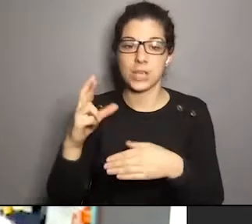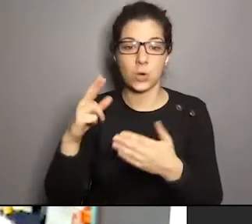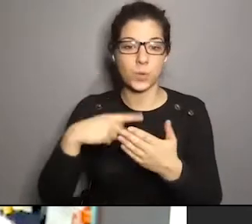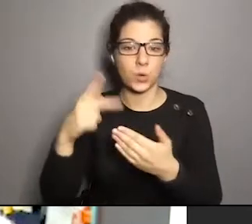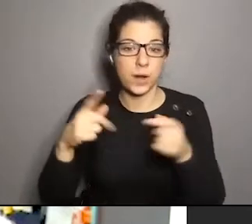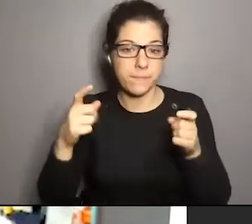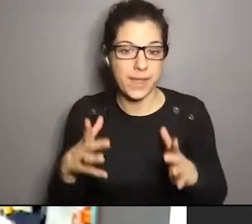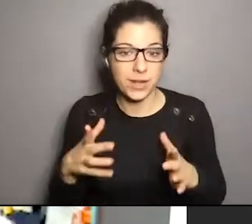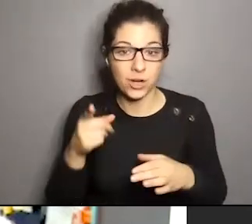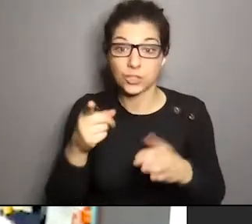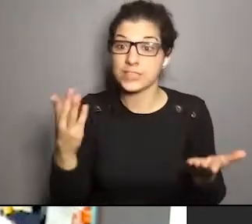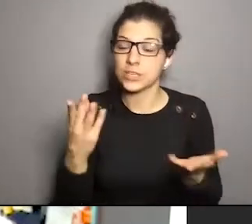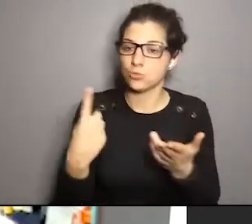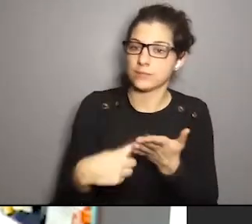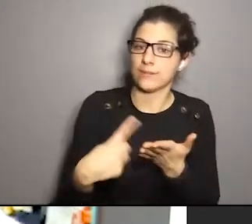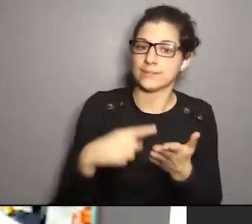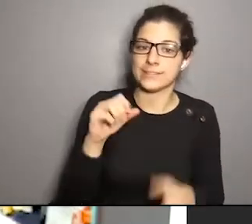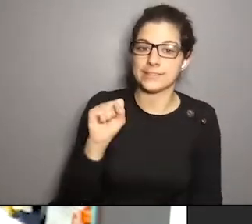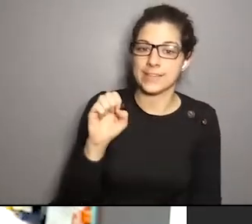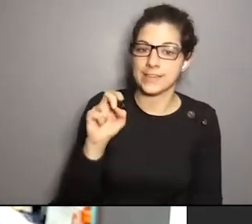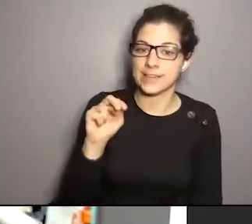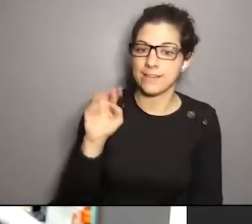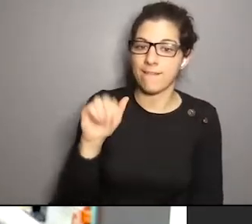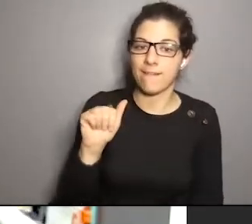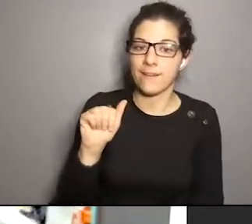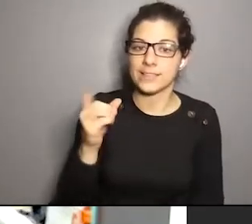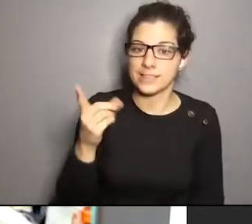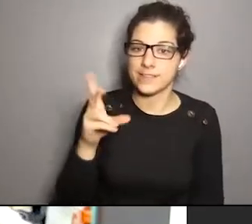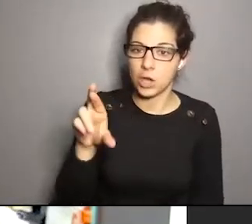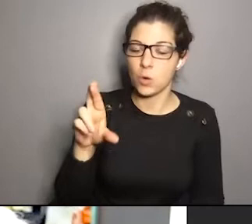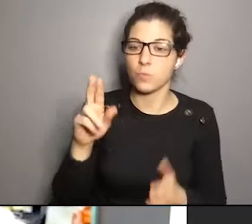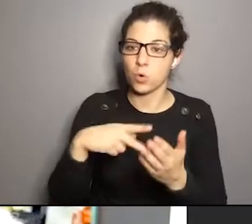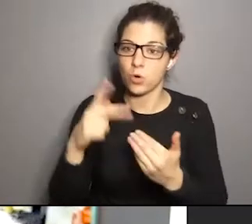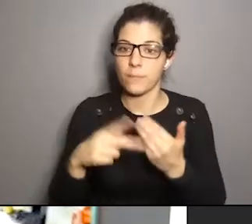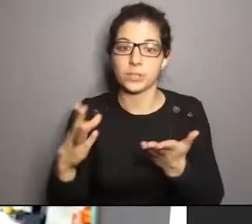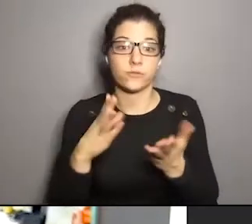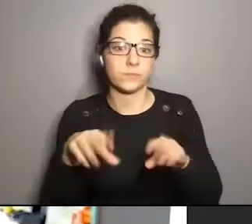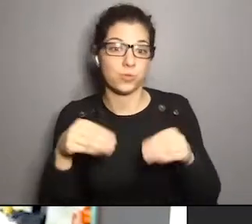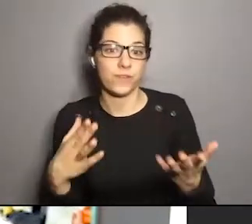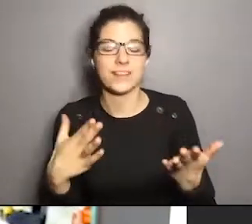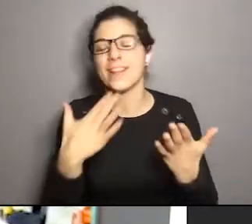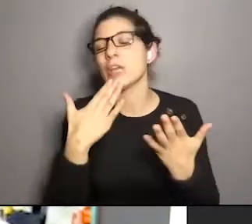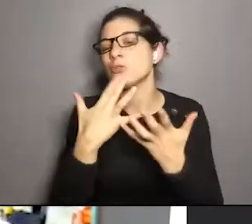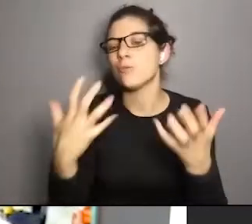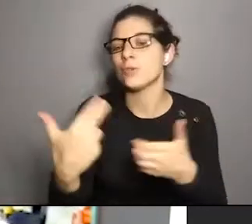of the Seneca Nation TVR program and the services it provides. Jackie, thank you so much for joining us today.